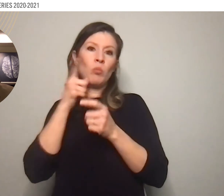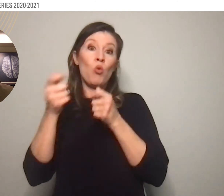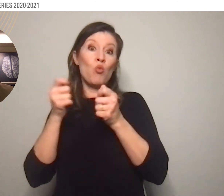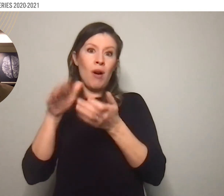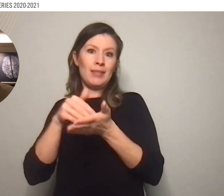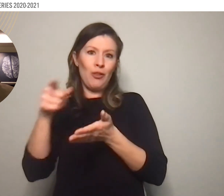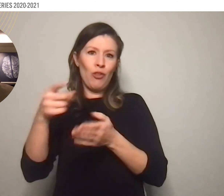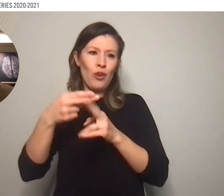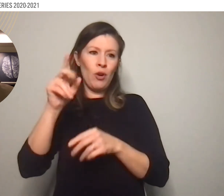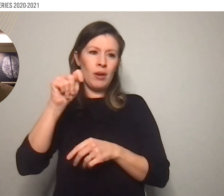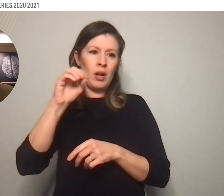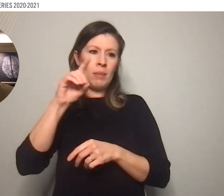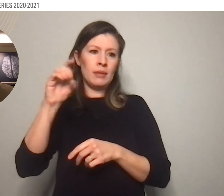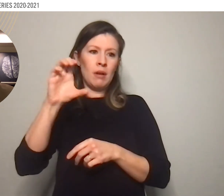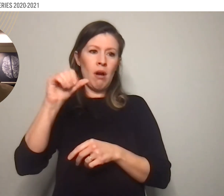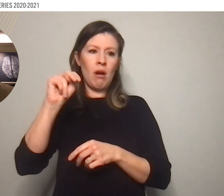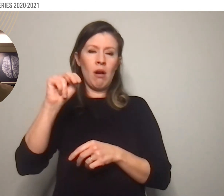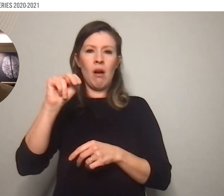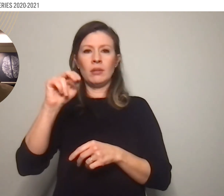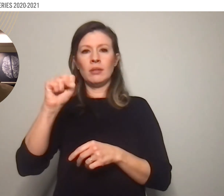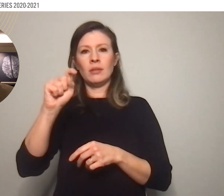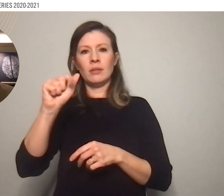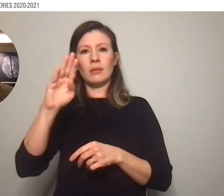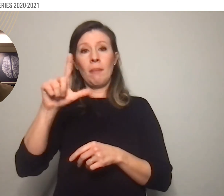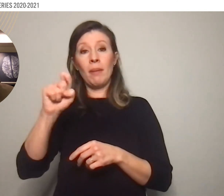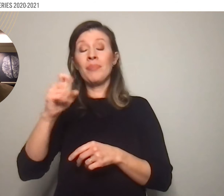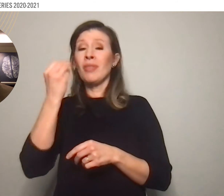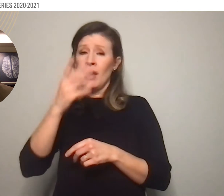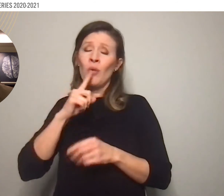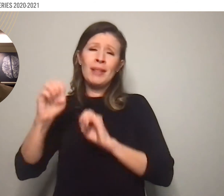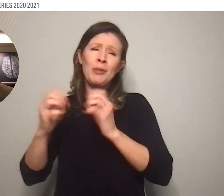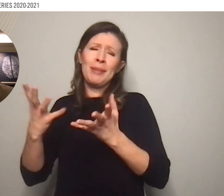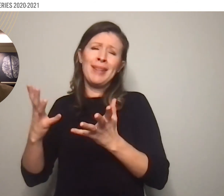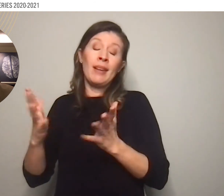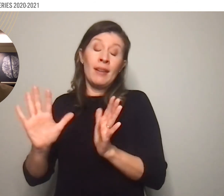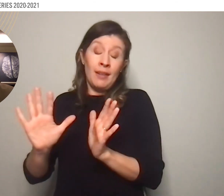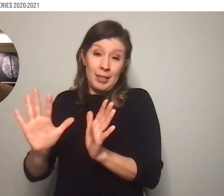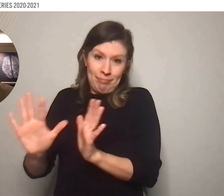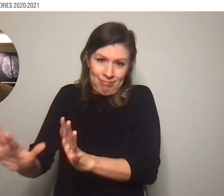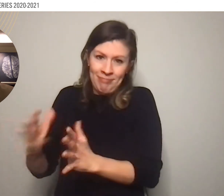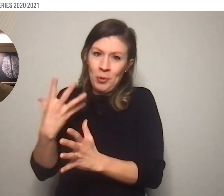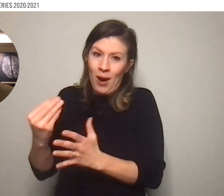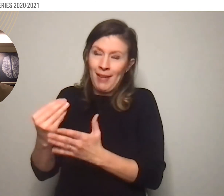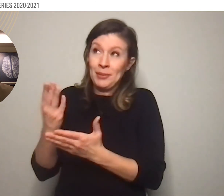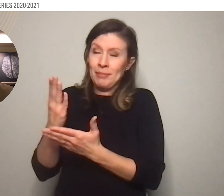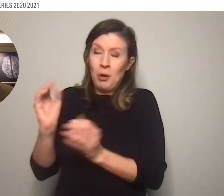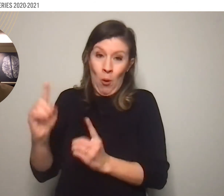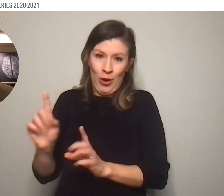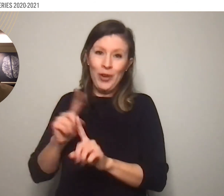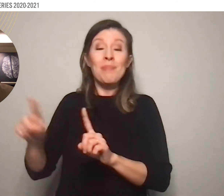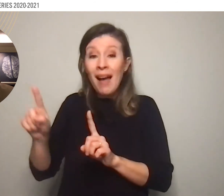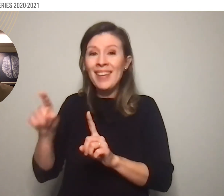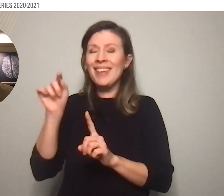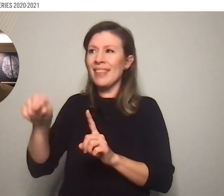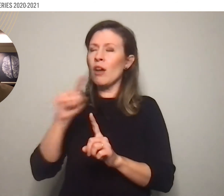Now, the experiment didn't go anywhere, but my eyes really awakened uh because that I I mean